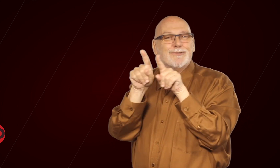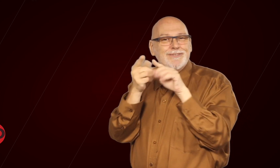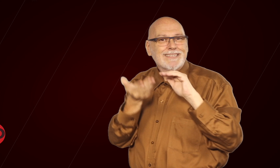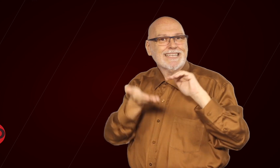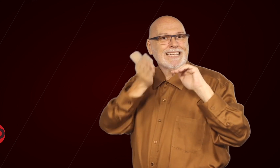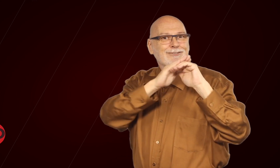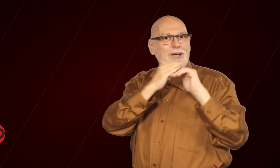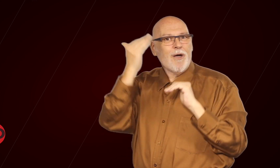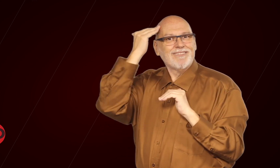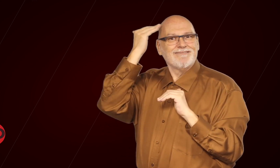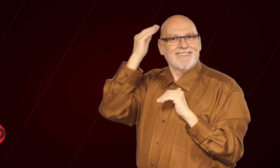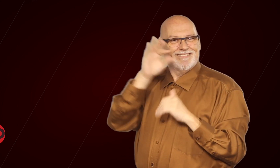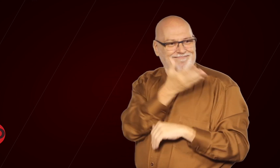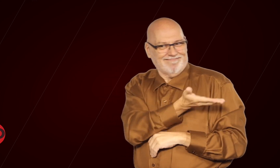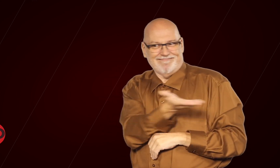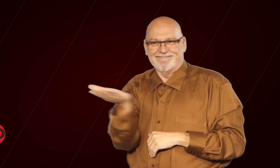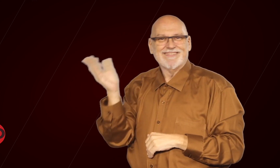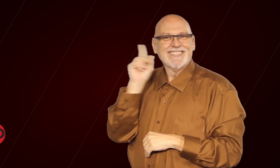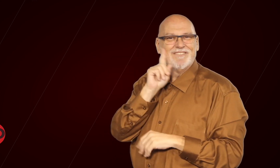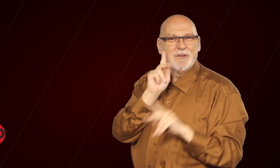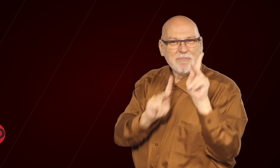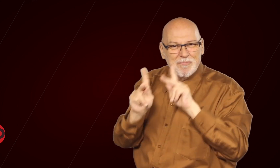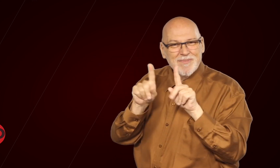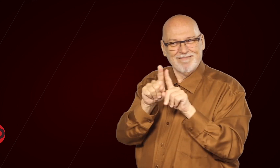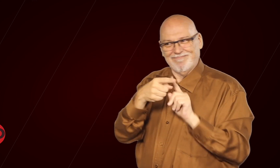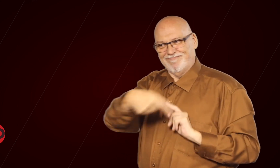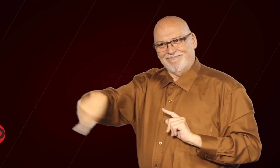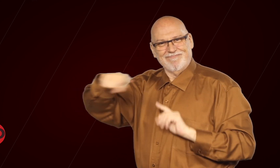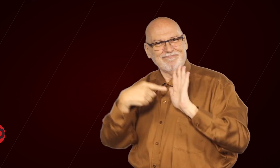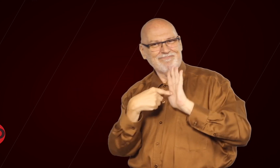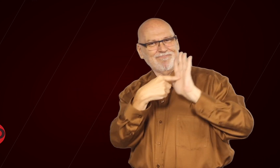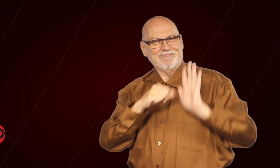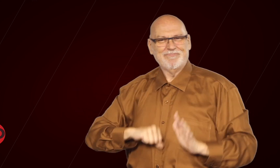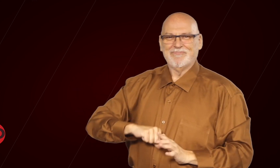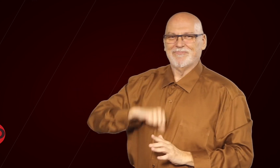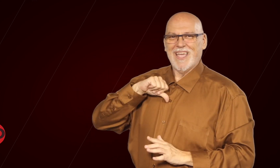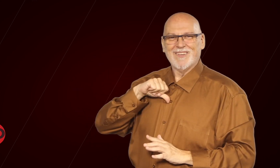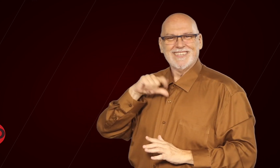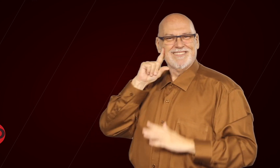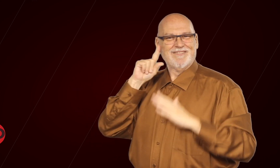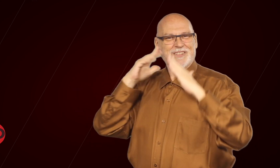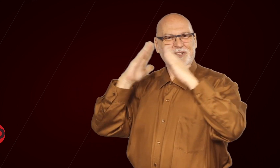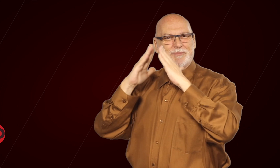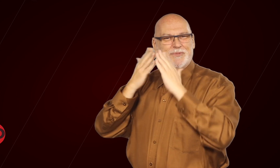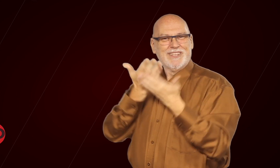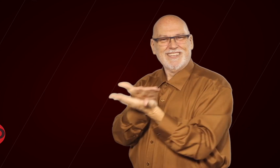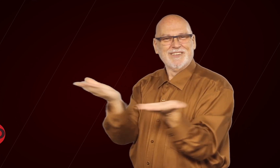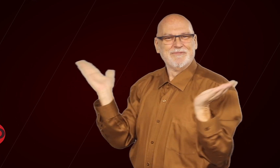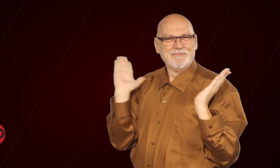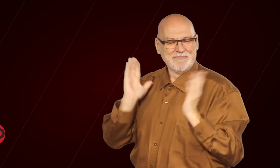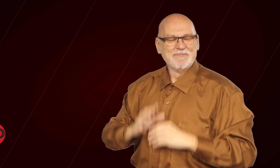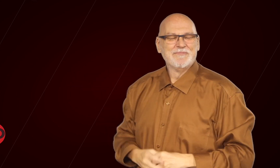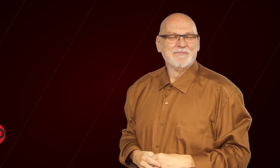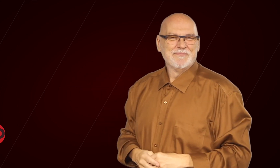of Deaf people as a proud vibrant community.